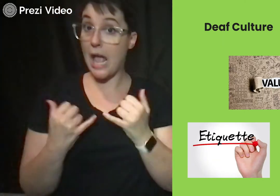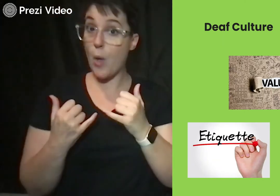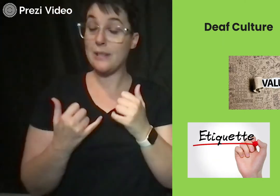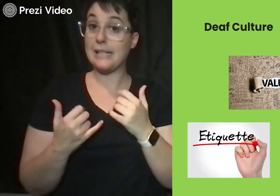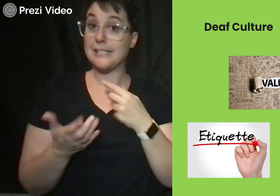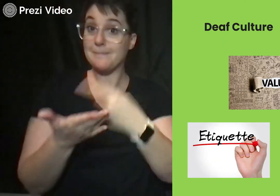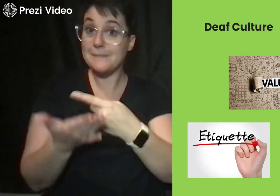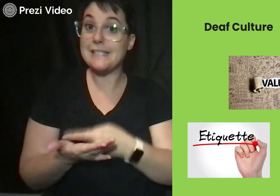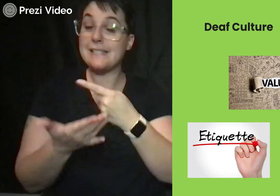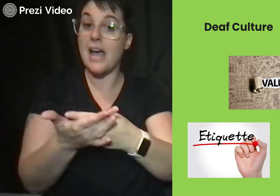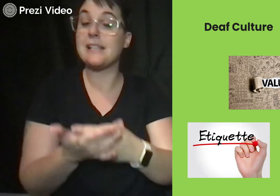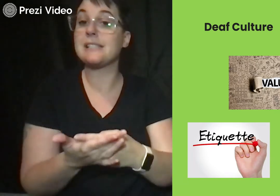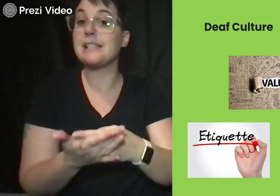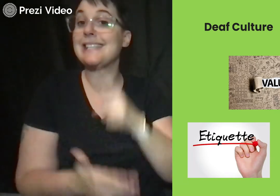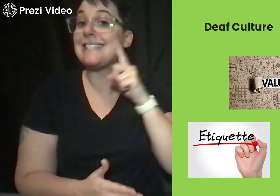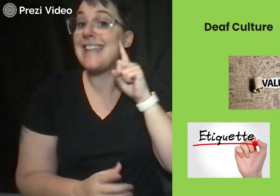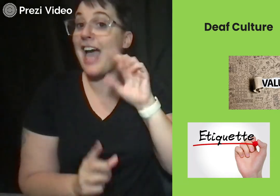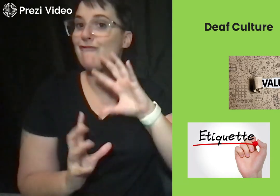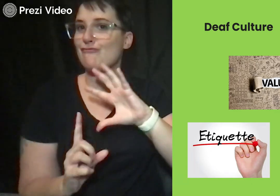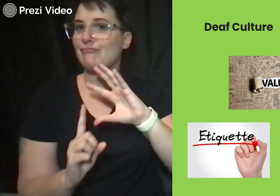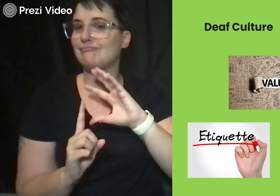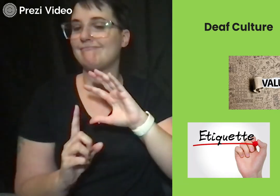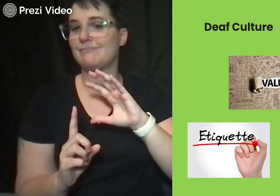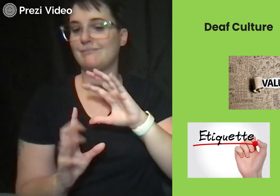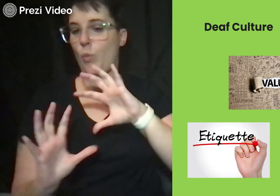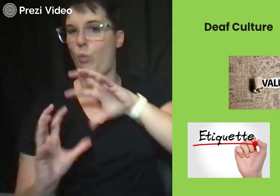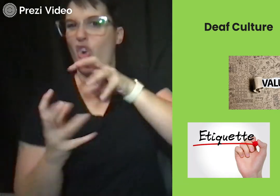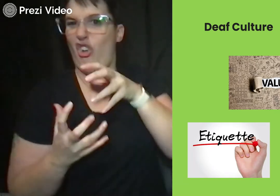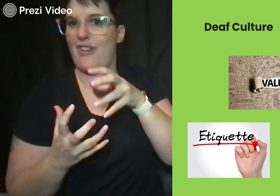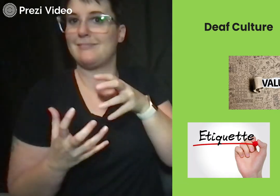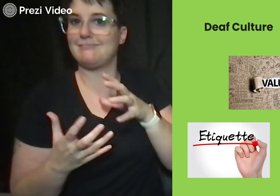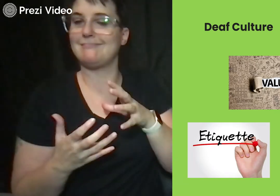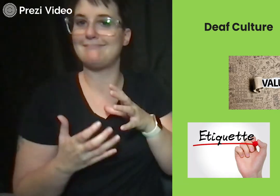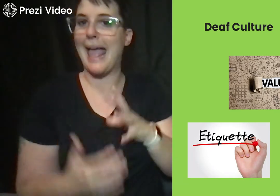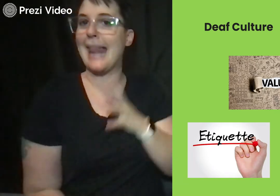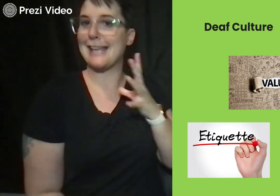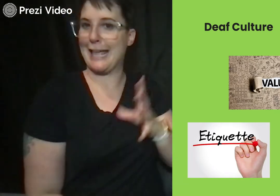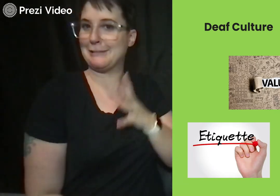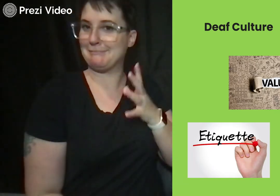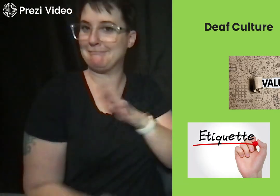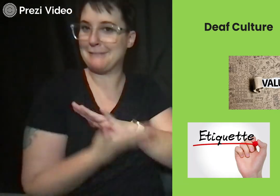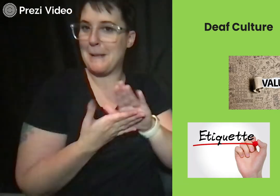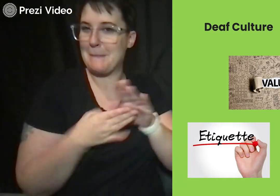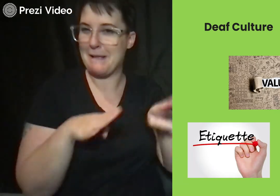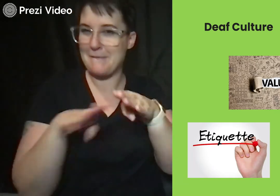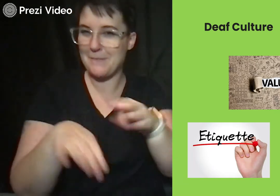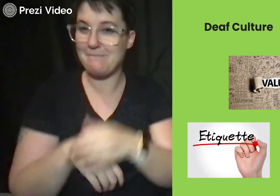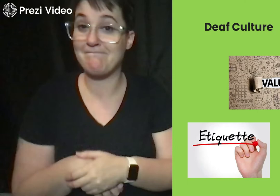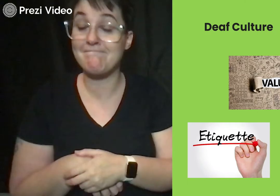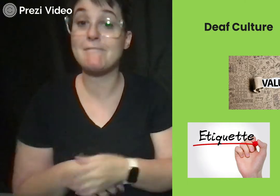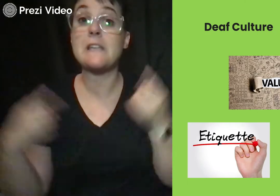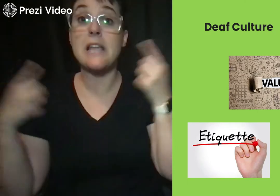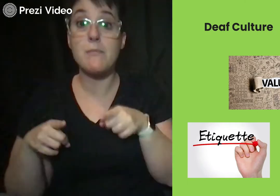Now let’s discuss etiquette in the Deaf world.